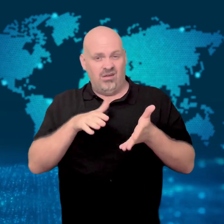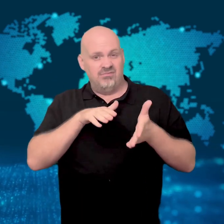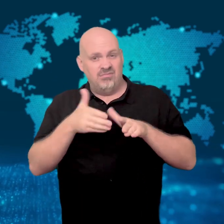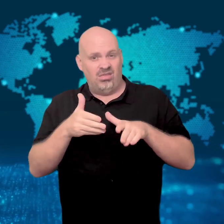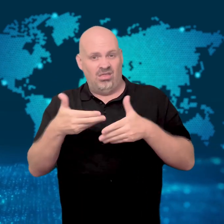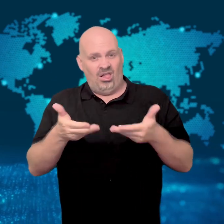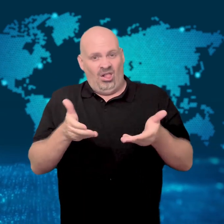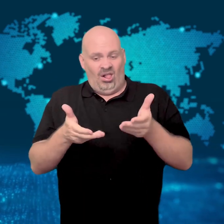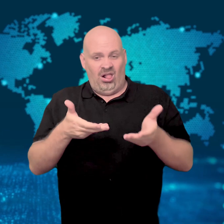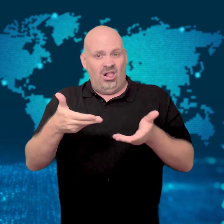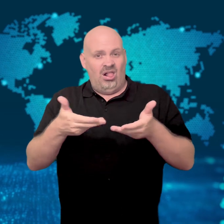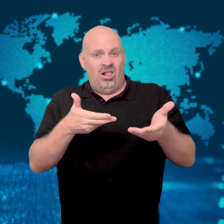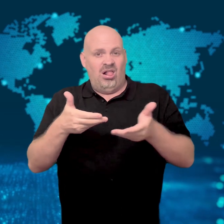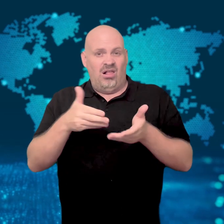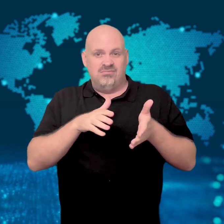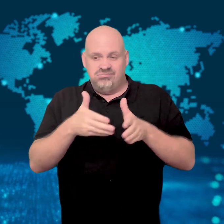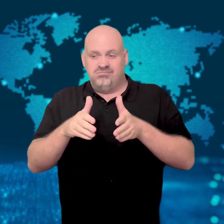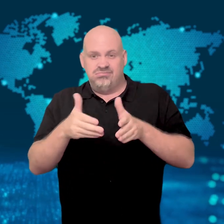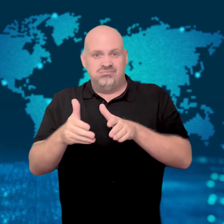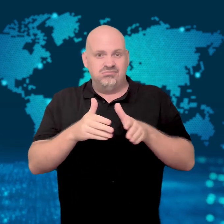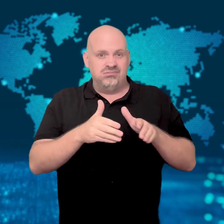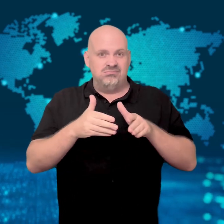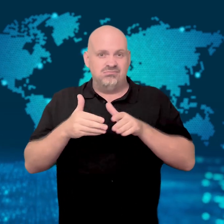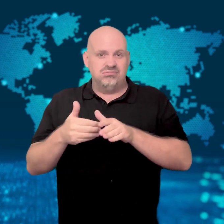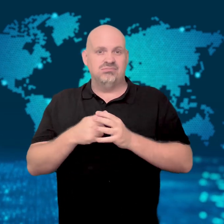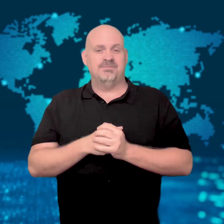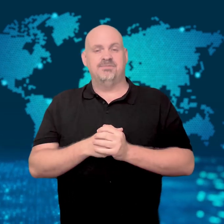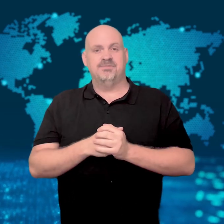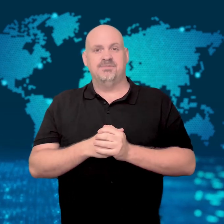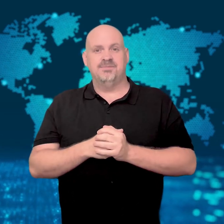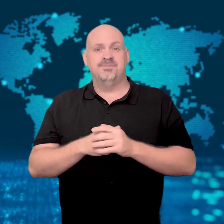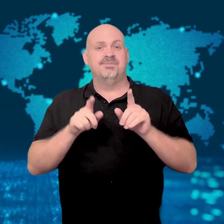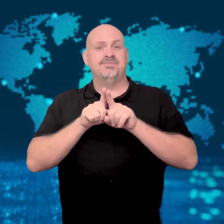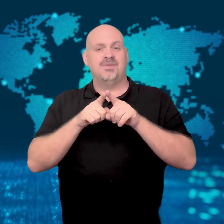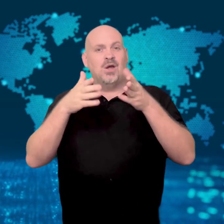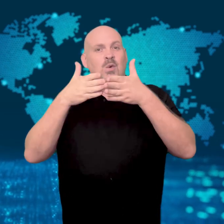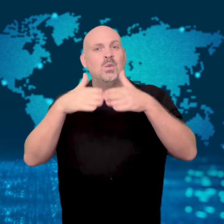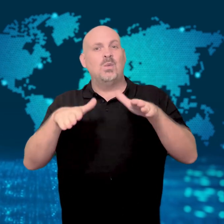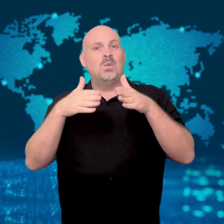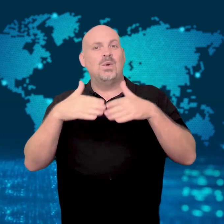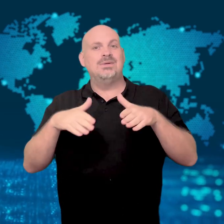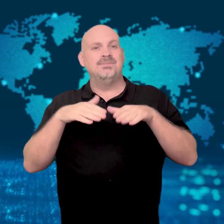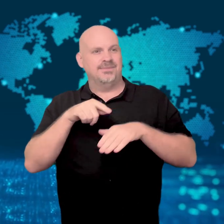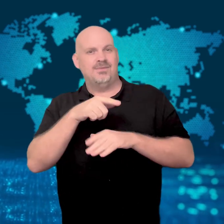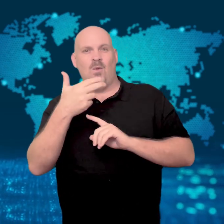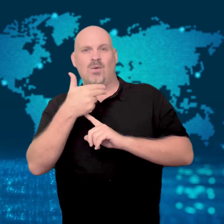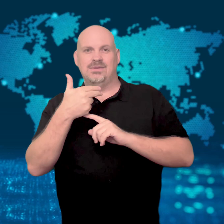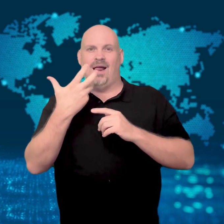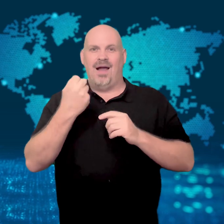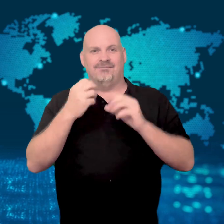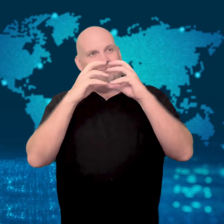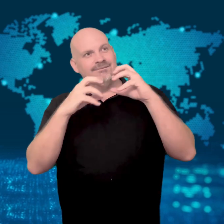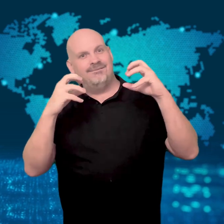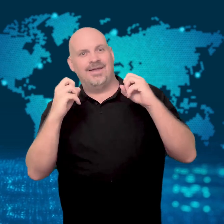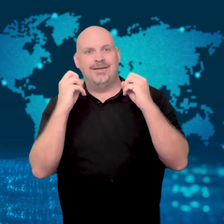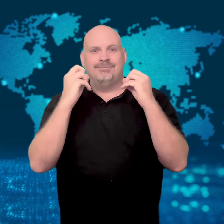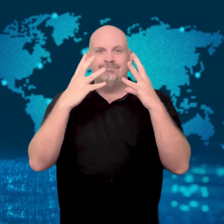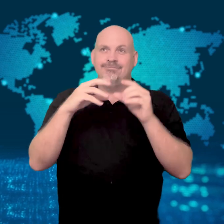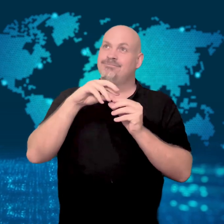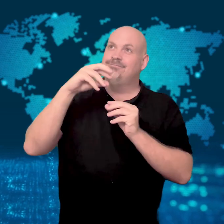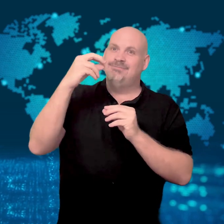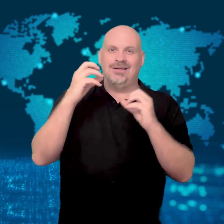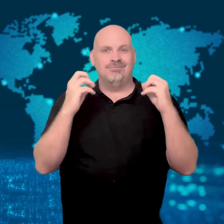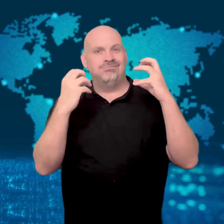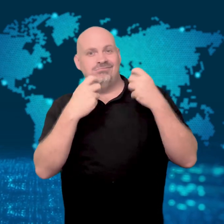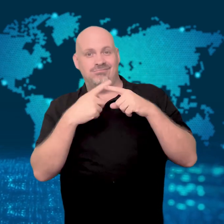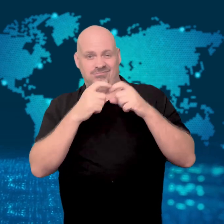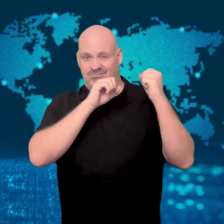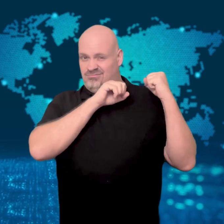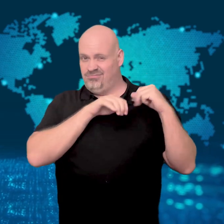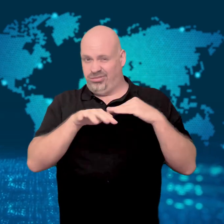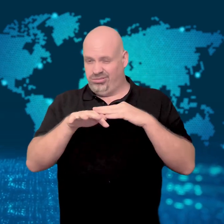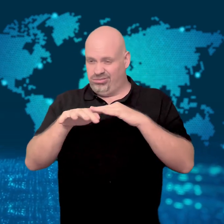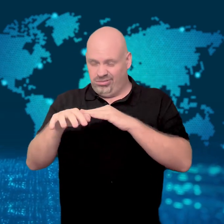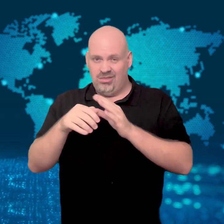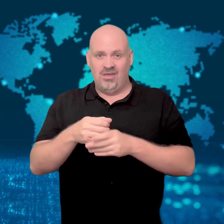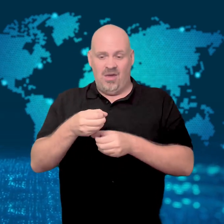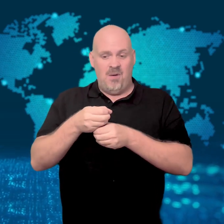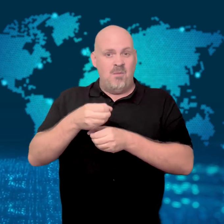Many of those fish lay dying on the street outside of the hotel.